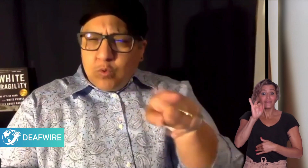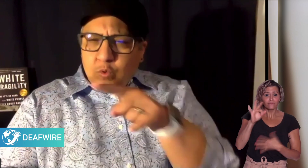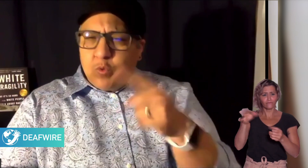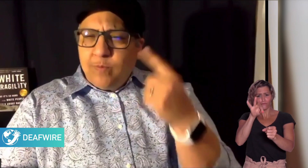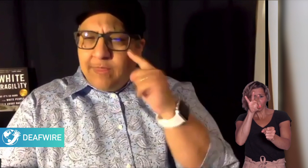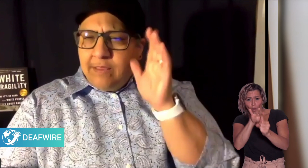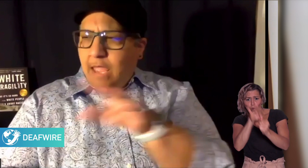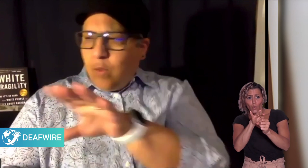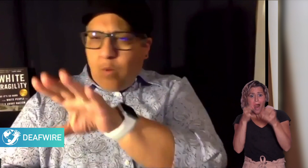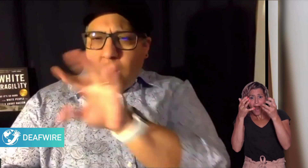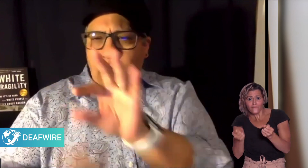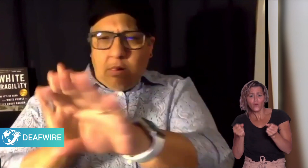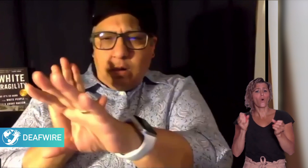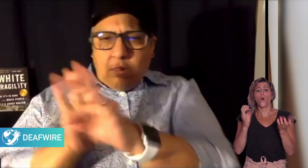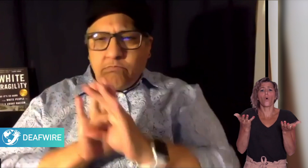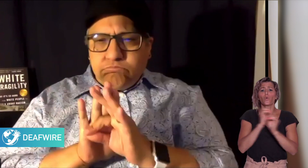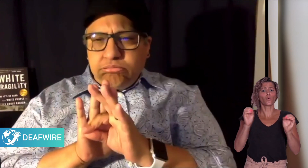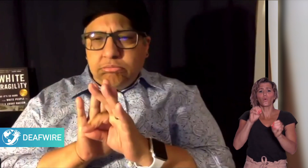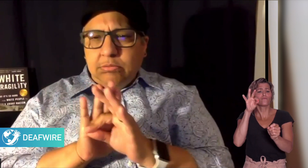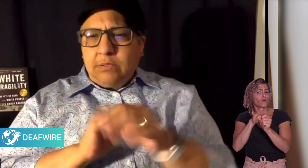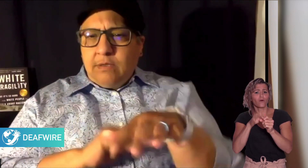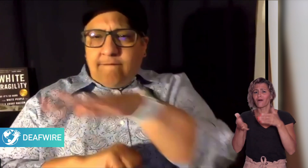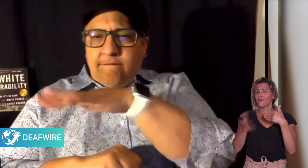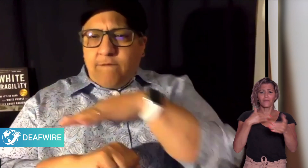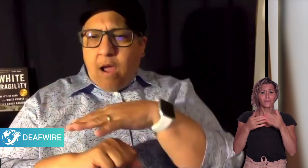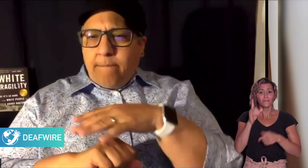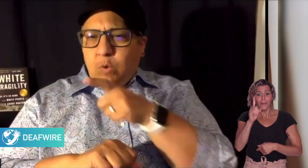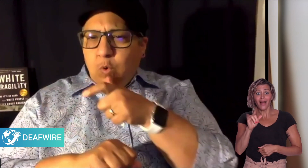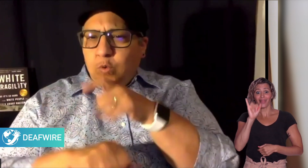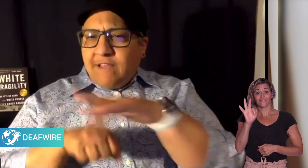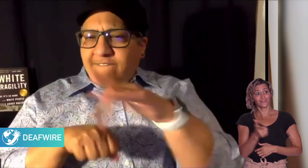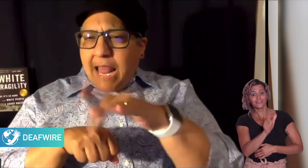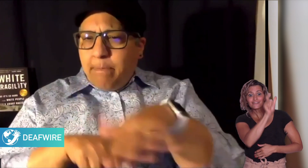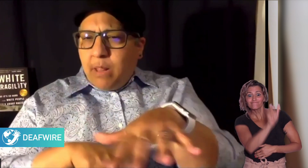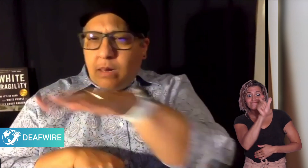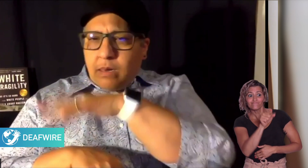will choose from available candidates? It doesn’t matter